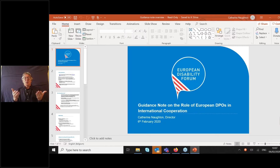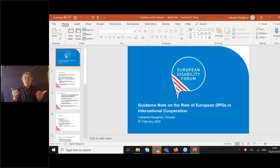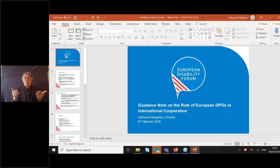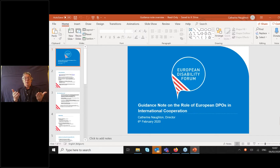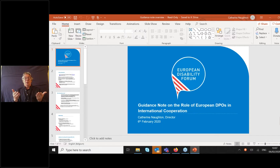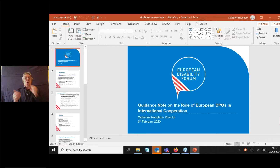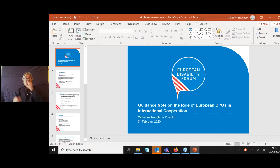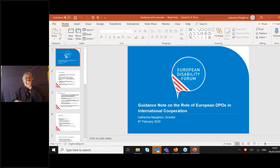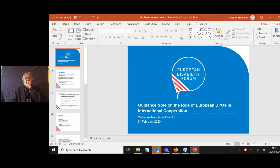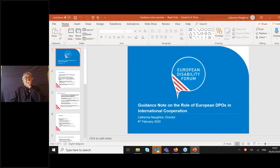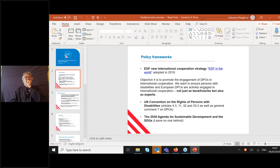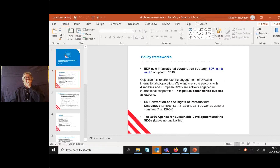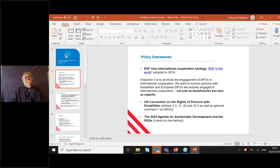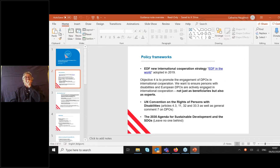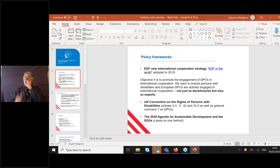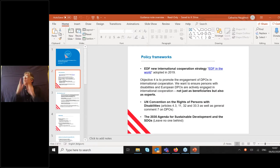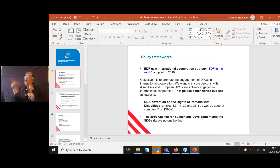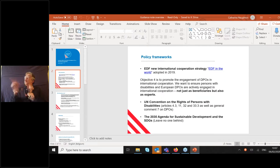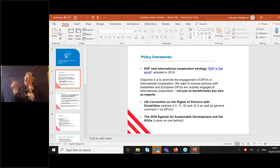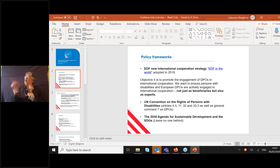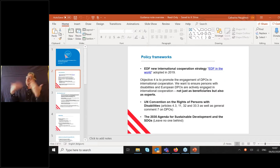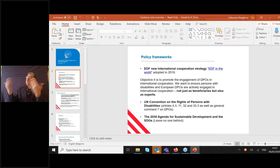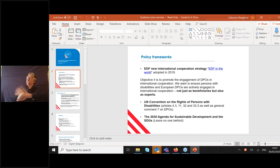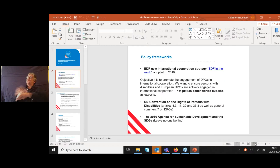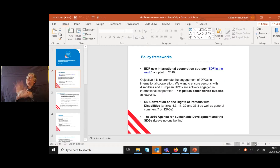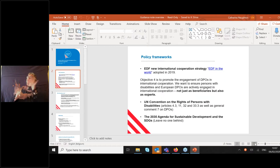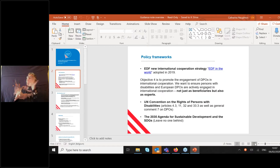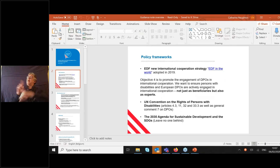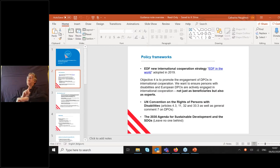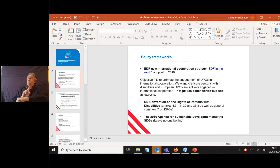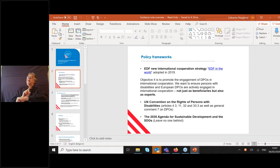Catherine, you have about 10 minutes. Yes, we can see it.